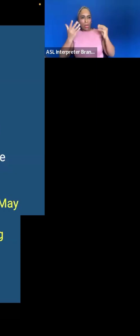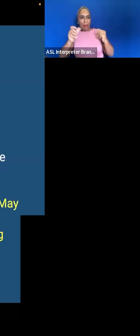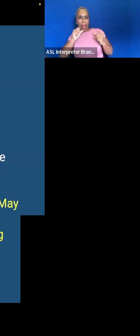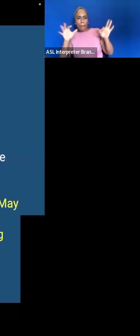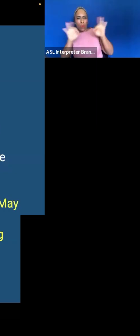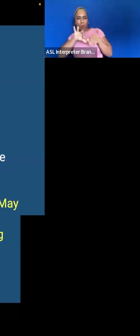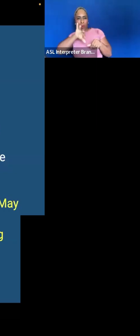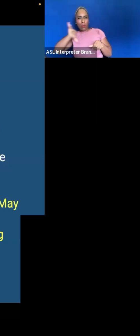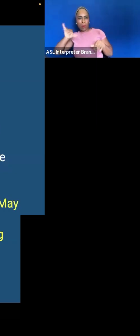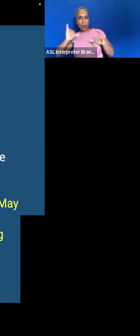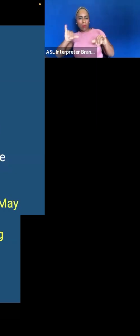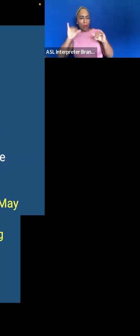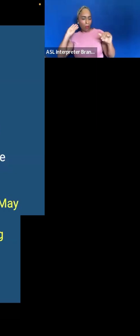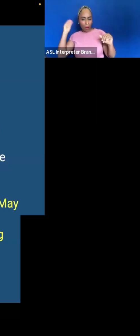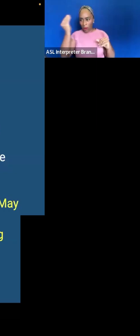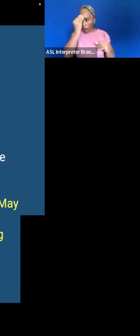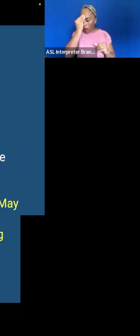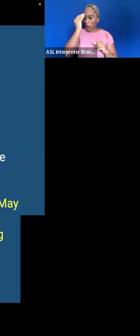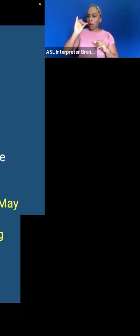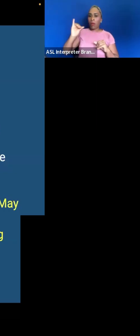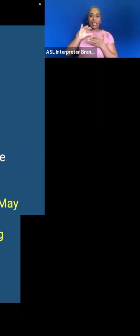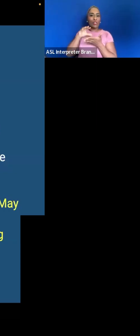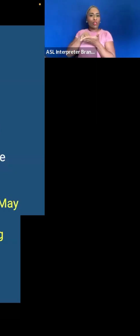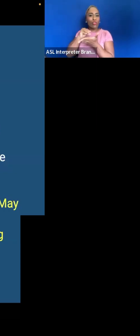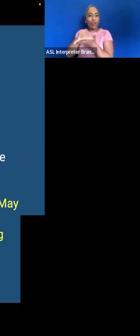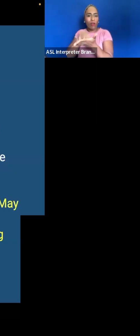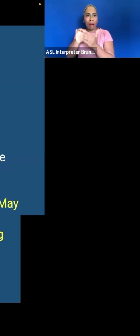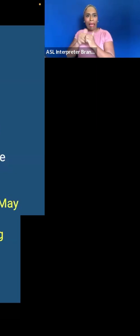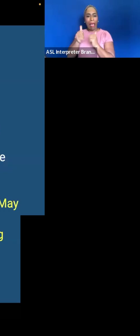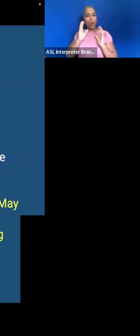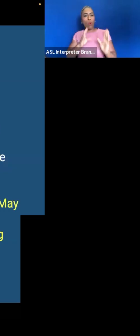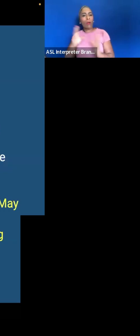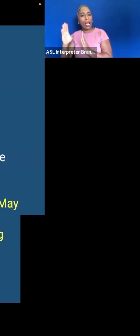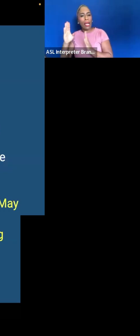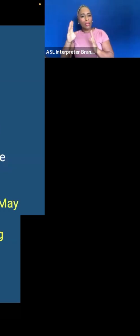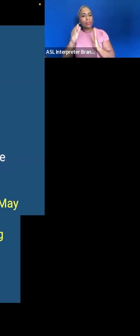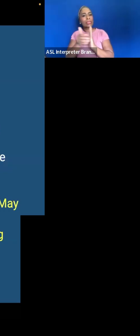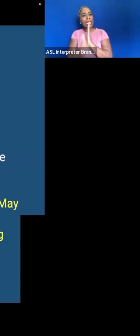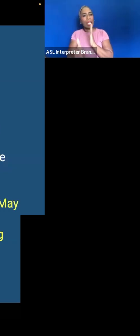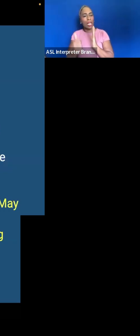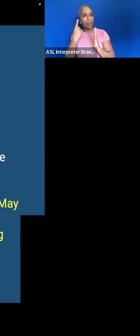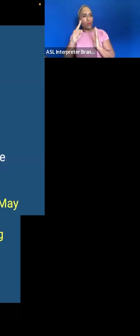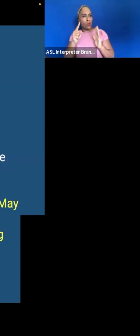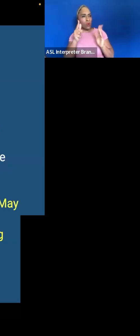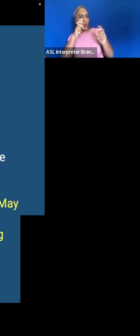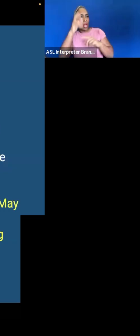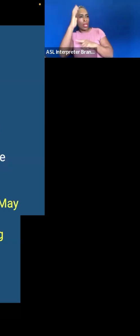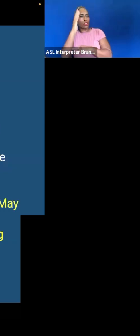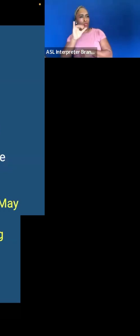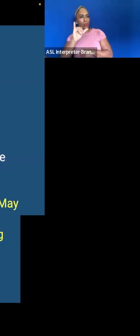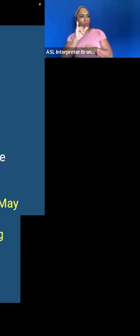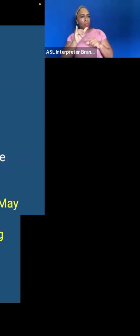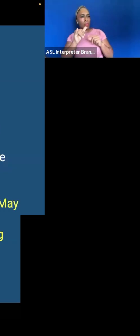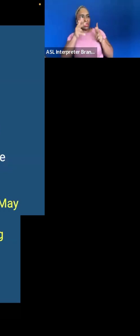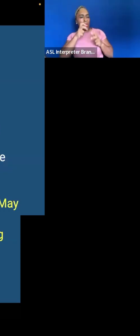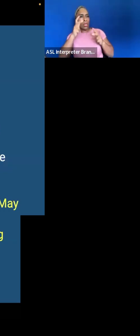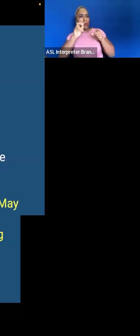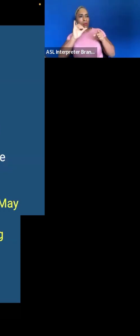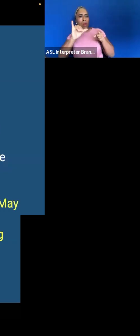retrieve it and be organized, have those skills to be able to just pick out what's the most important, be able to retrieve it, in a timely manner.